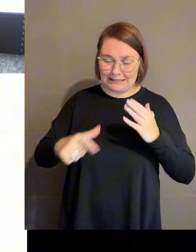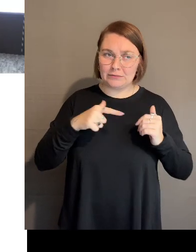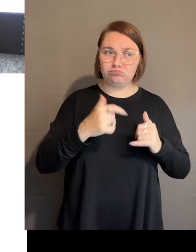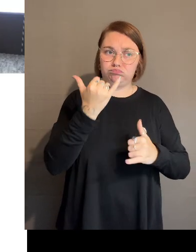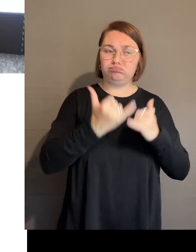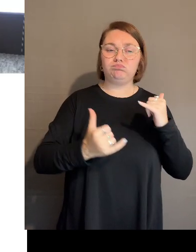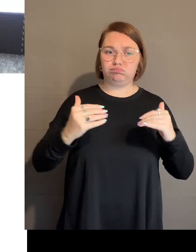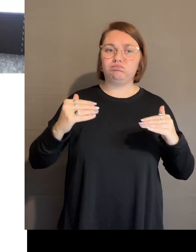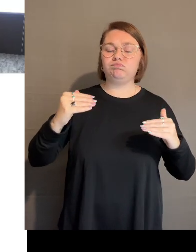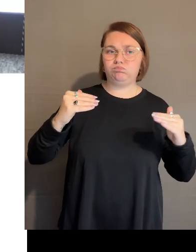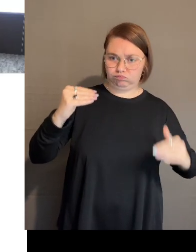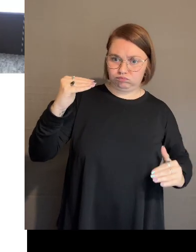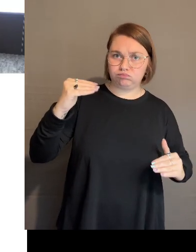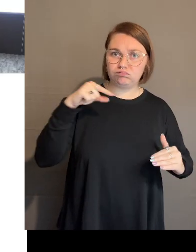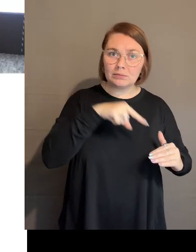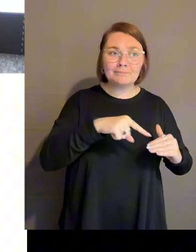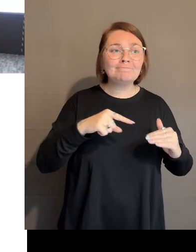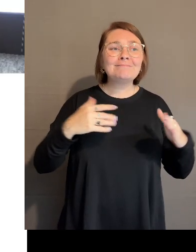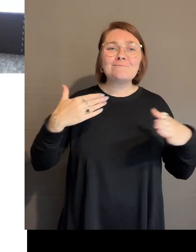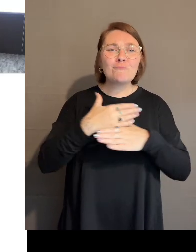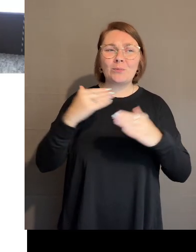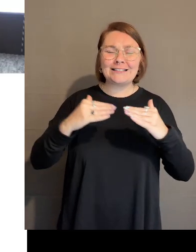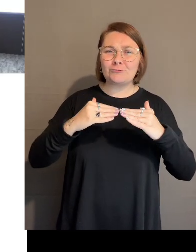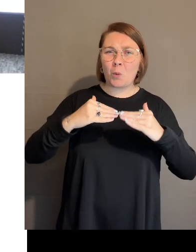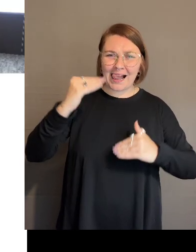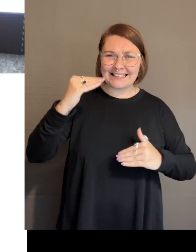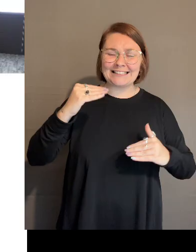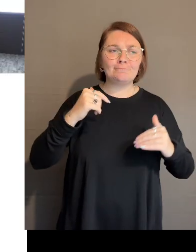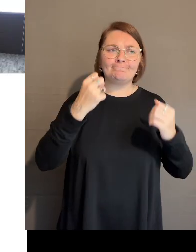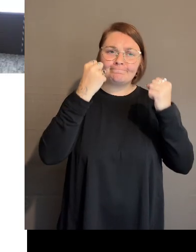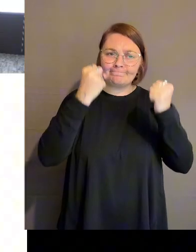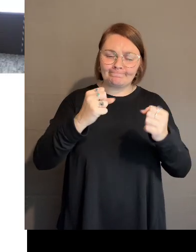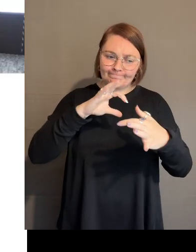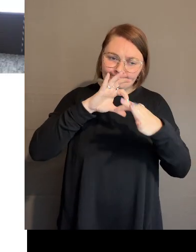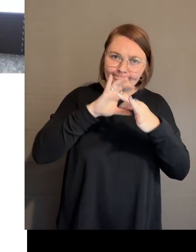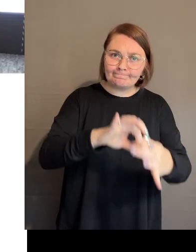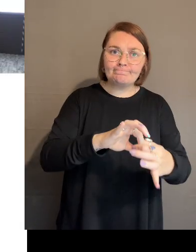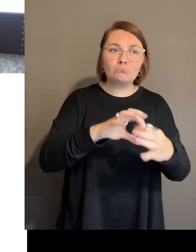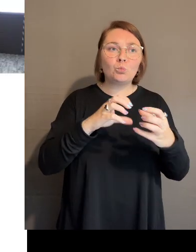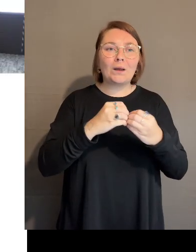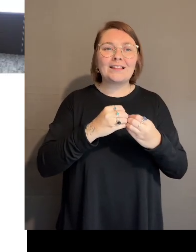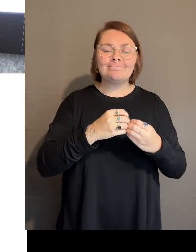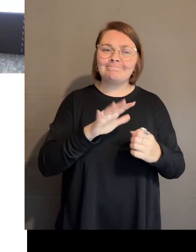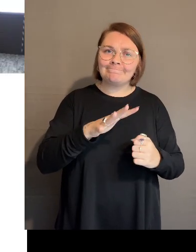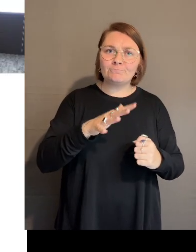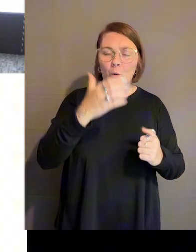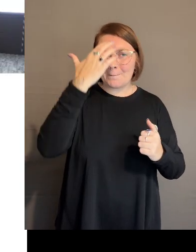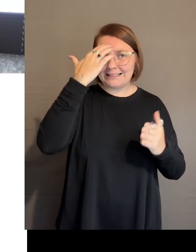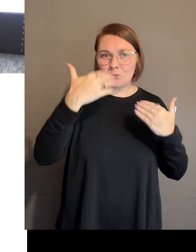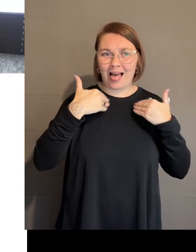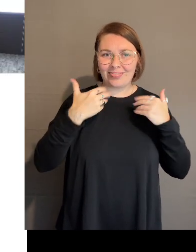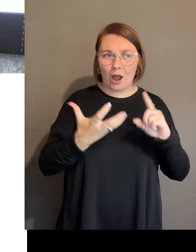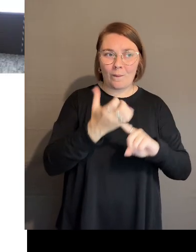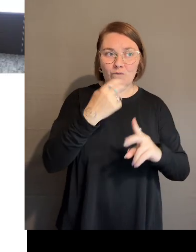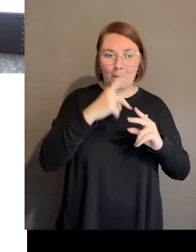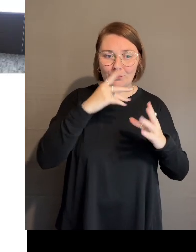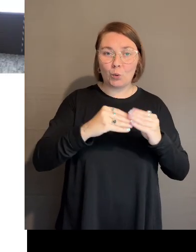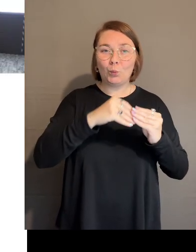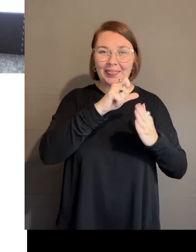These employment inequalities are strongly associated with poor mental health outcomes for people with disability.